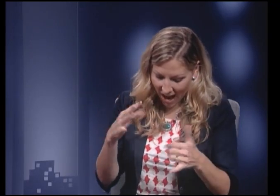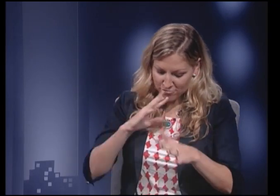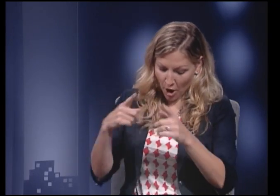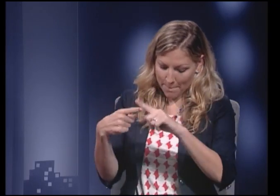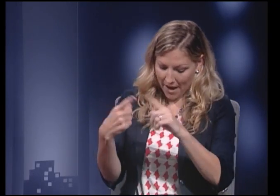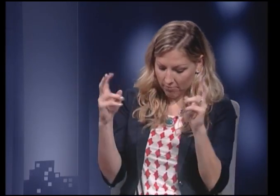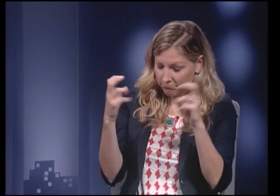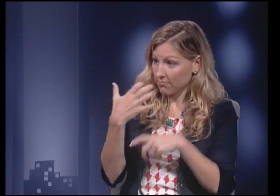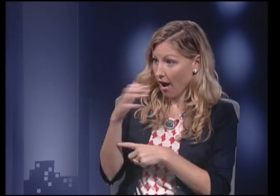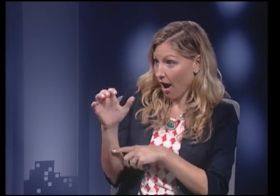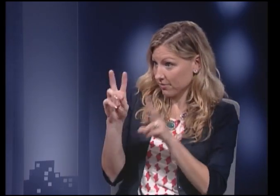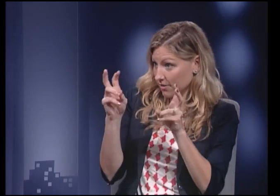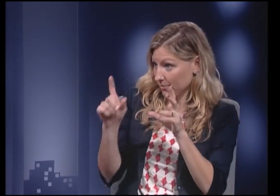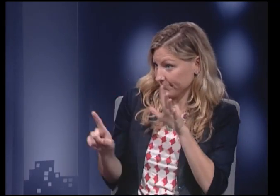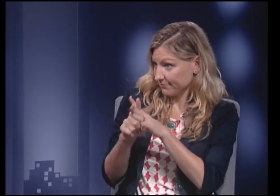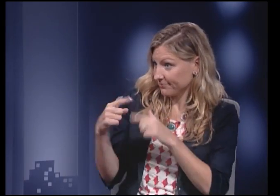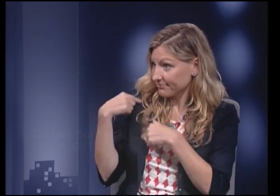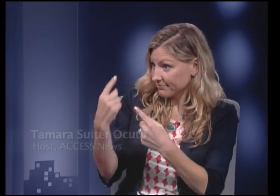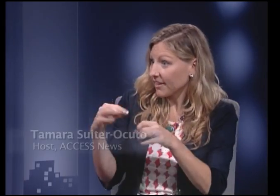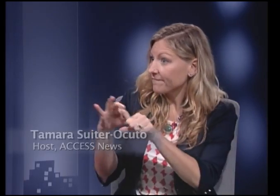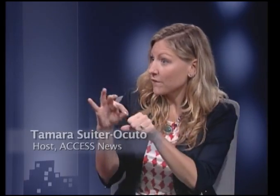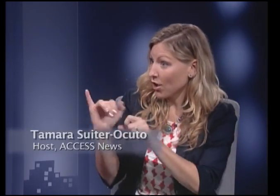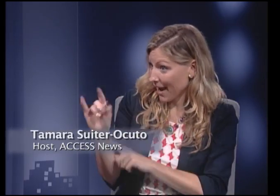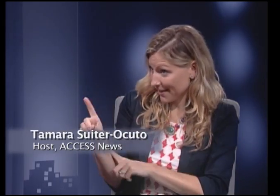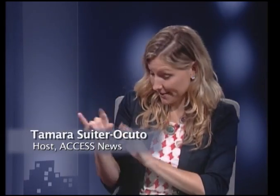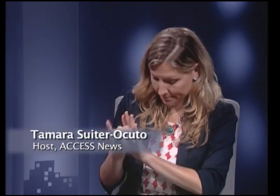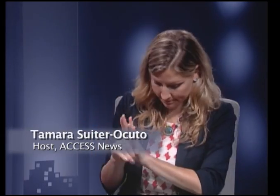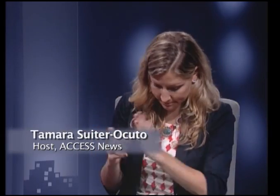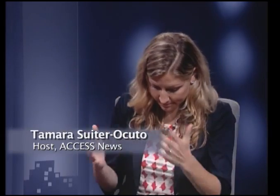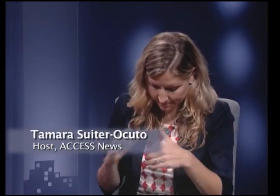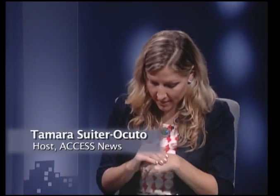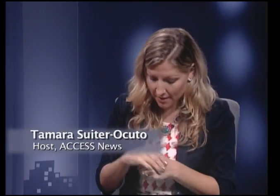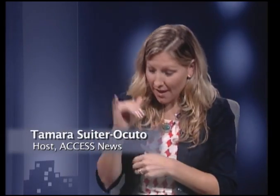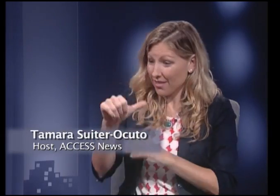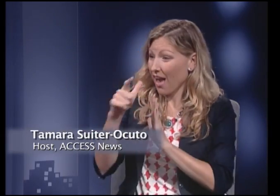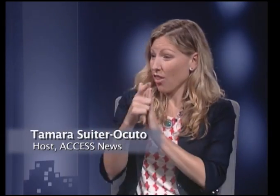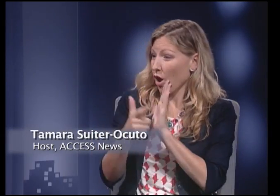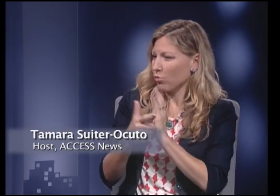Okay. And now, let's talk a little bit about a hot topic right now which is voter ID.